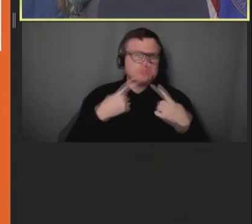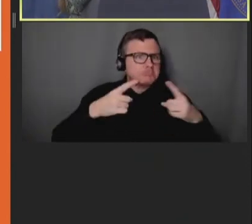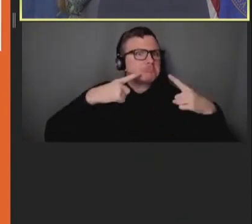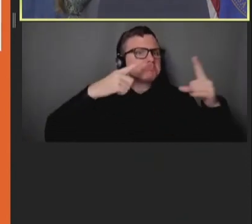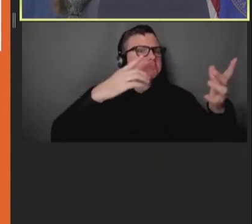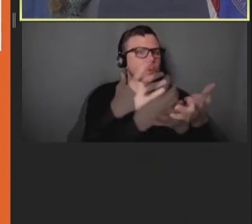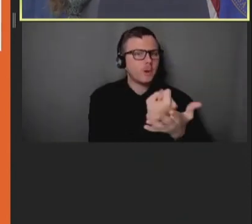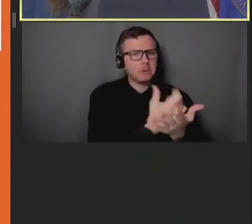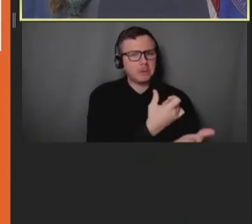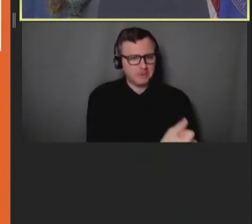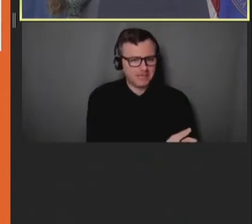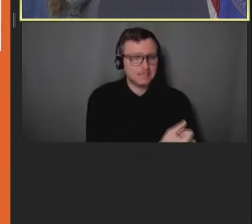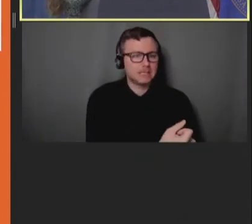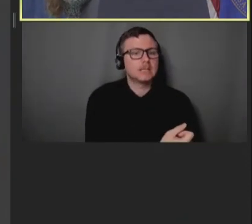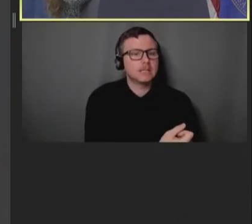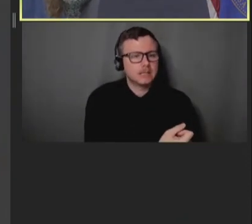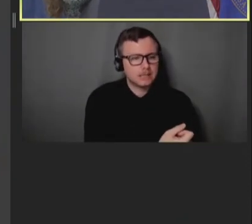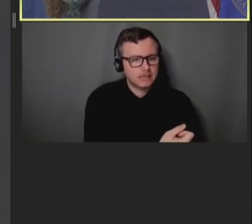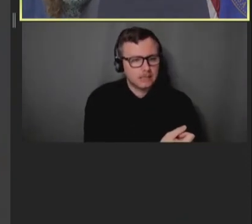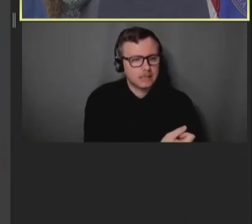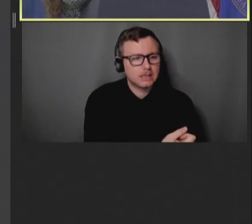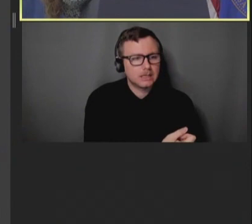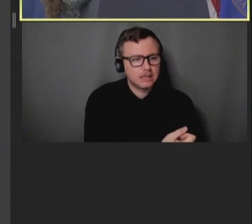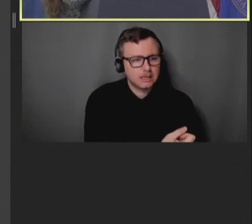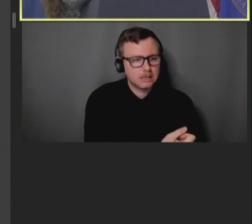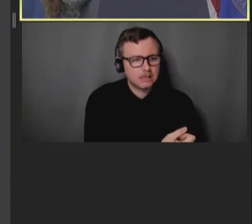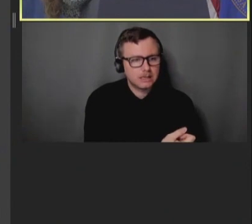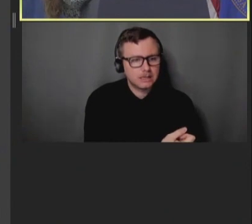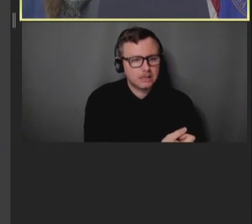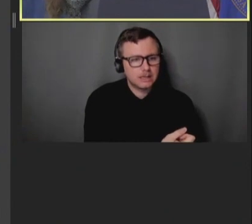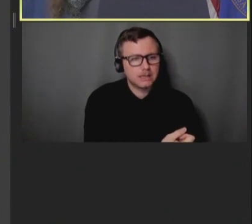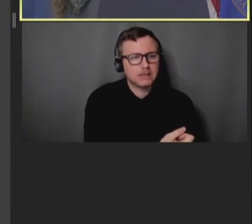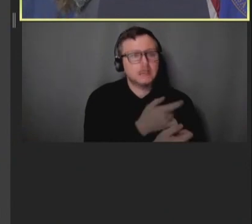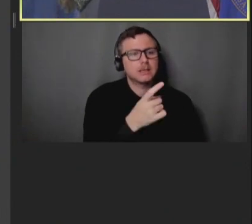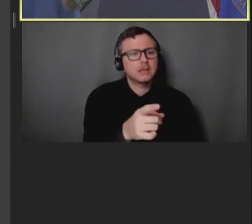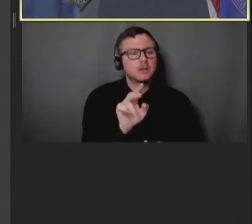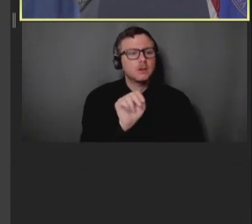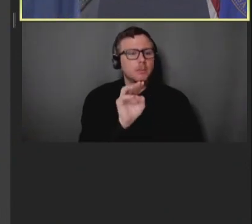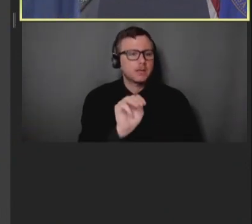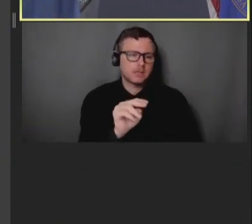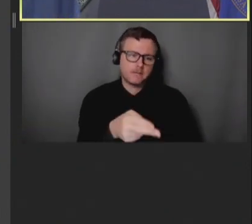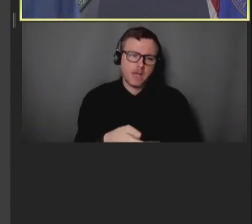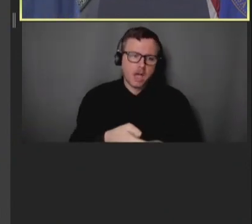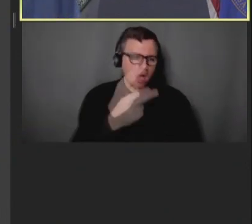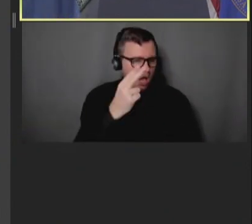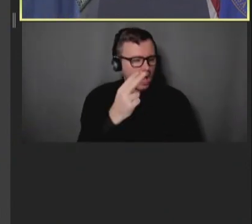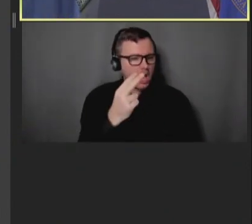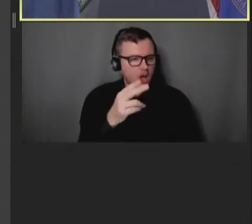and I'll share those with you. New Mexico had an early high vaccination rate. I don't know that we